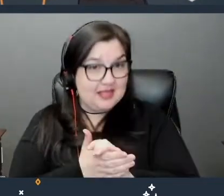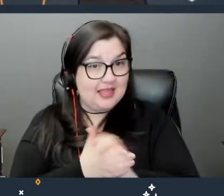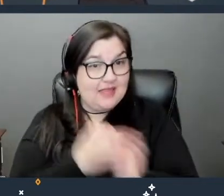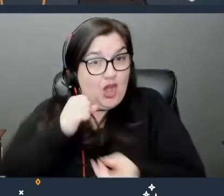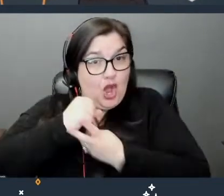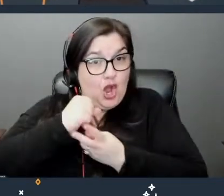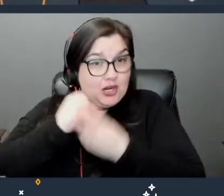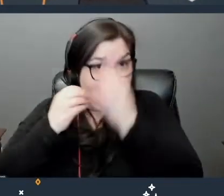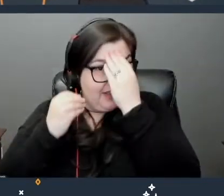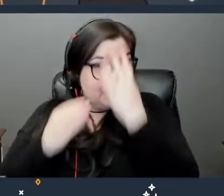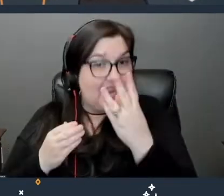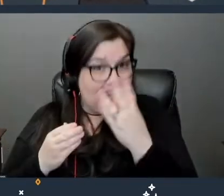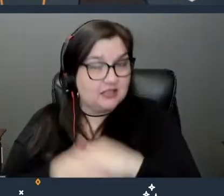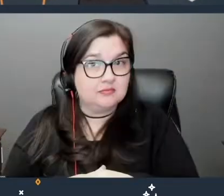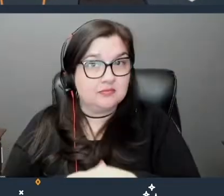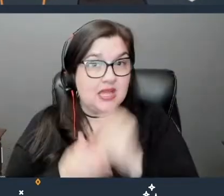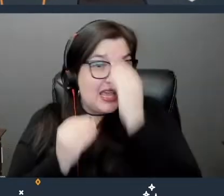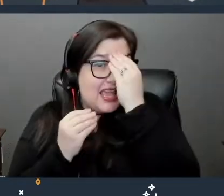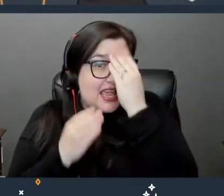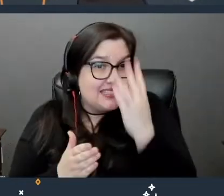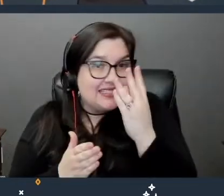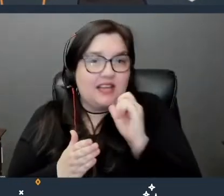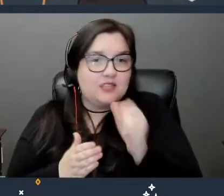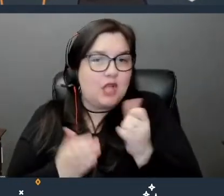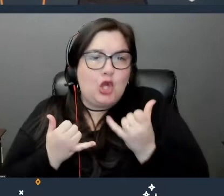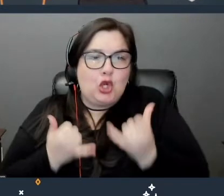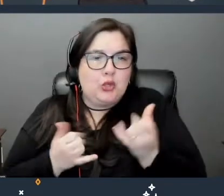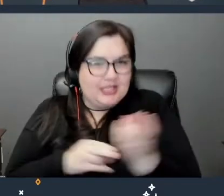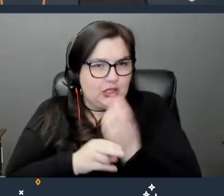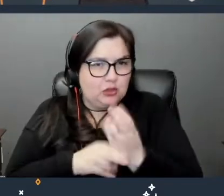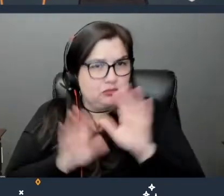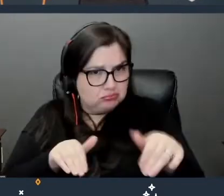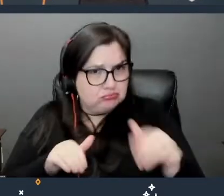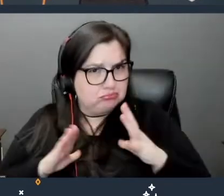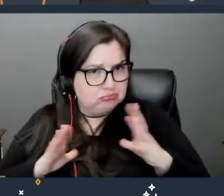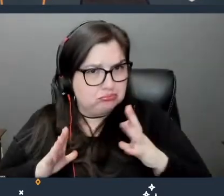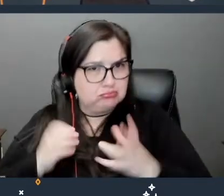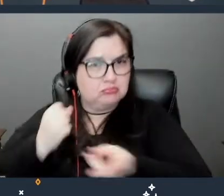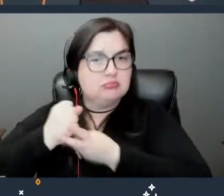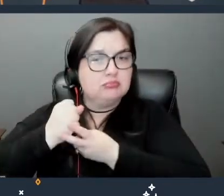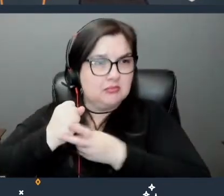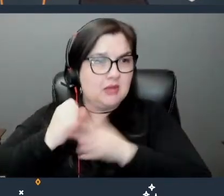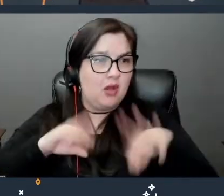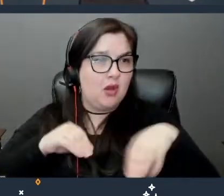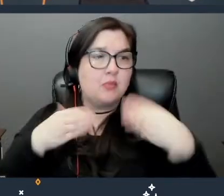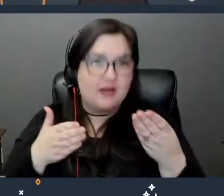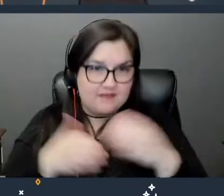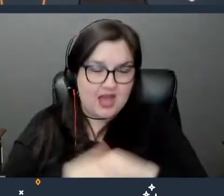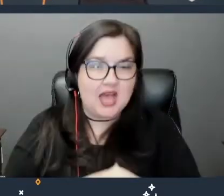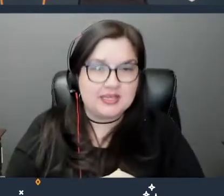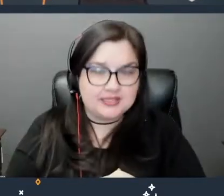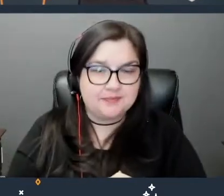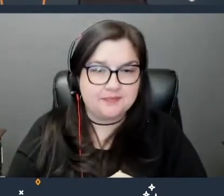it's just data that's not currently in use, and so what we wanna provide and do provide are ways that you don't have to make decisions